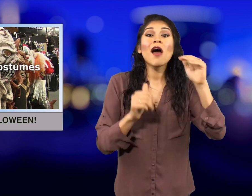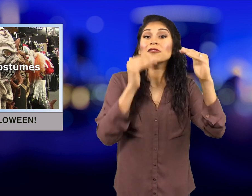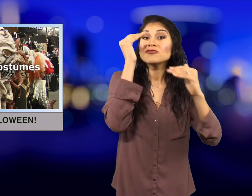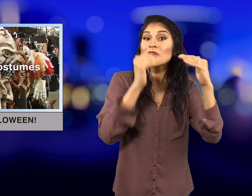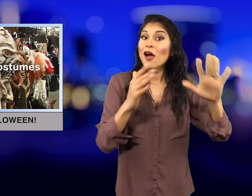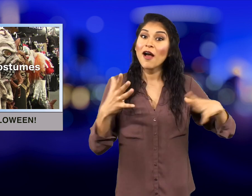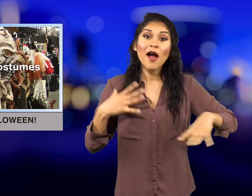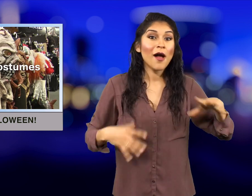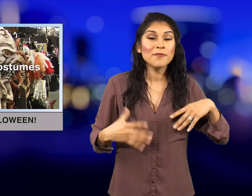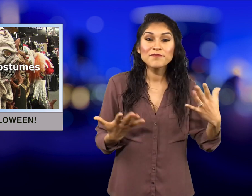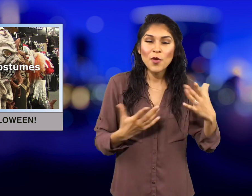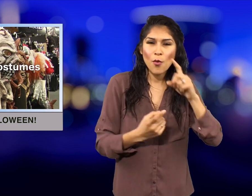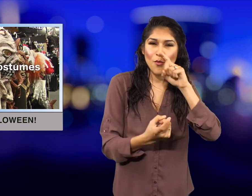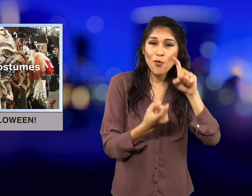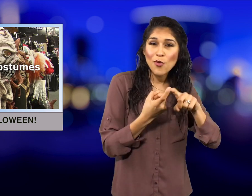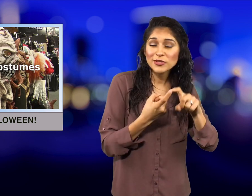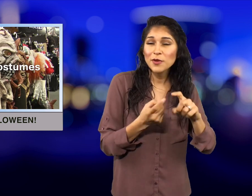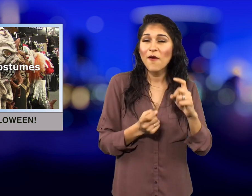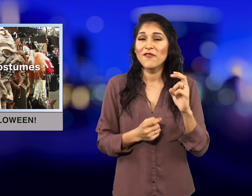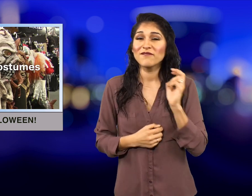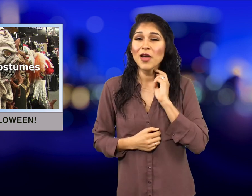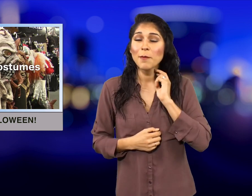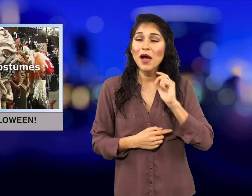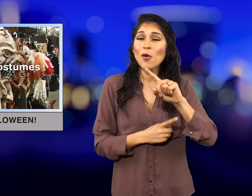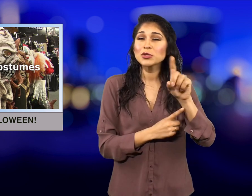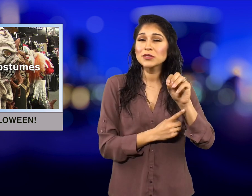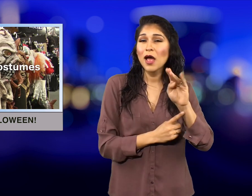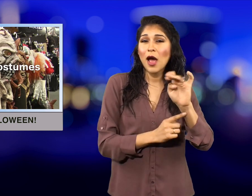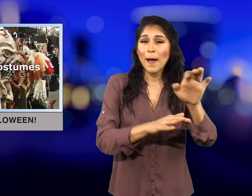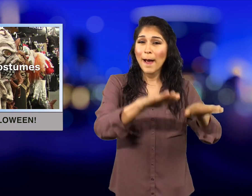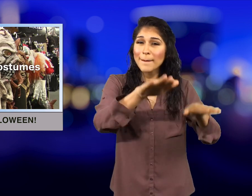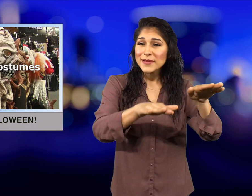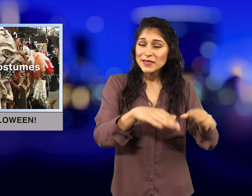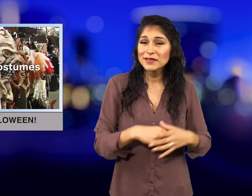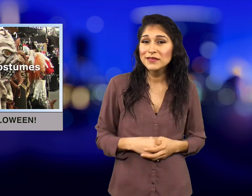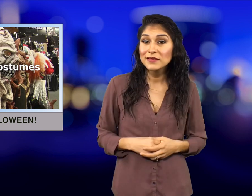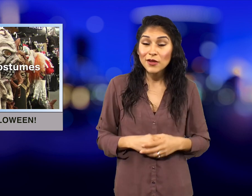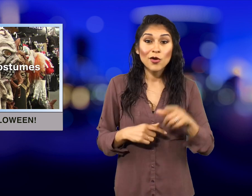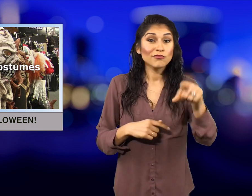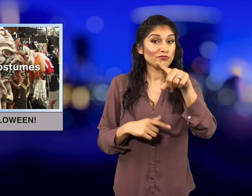For adults, the popular costumes were witch, vampire and zombie.